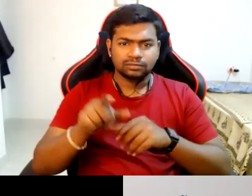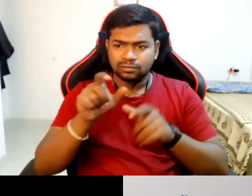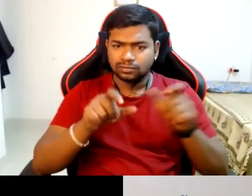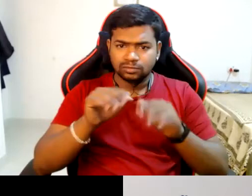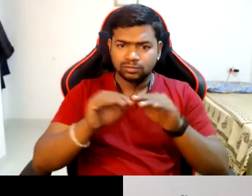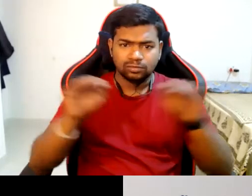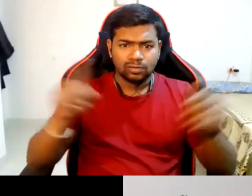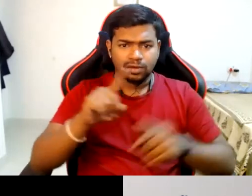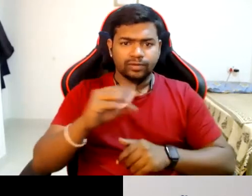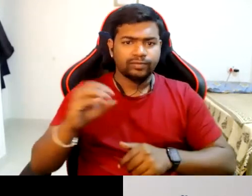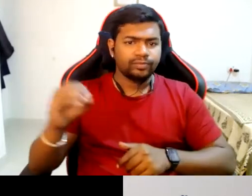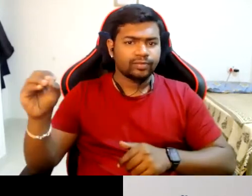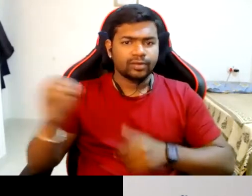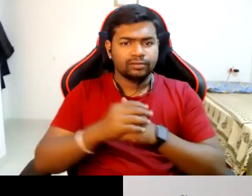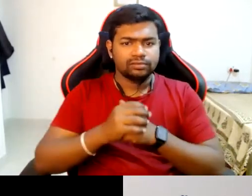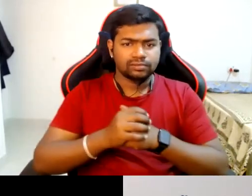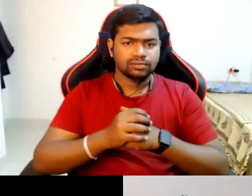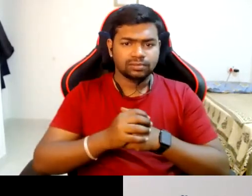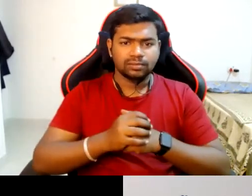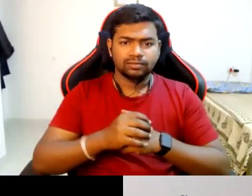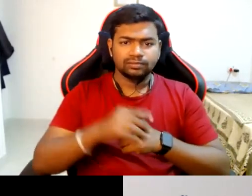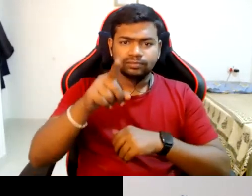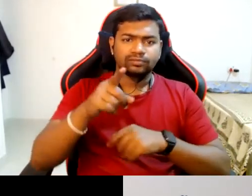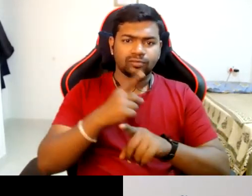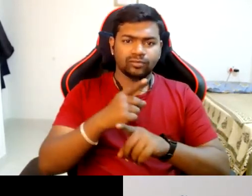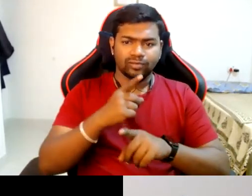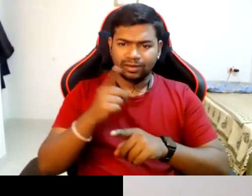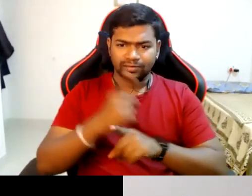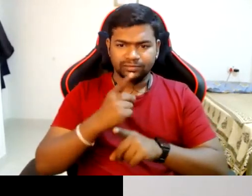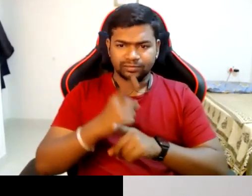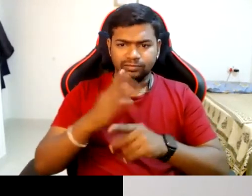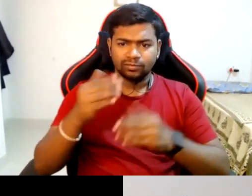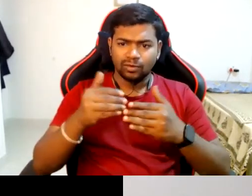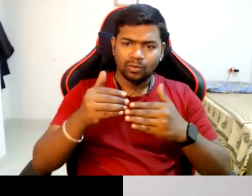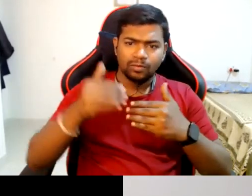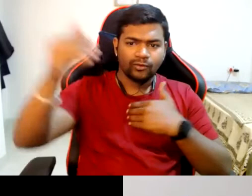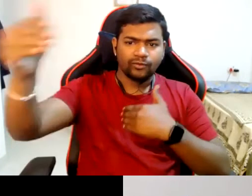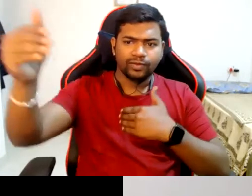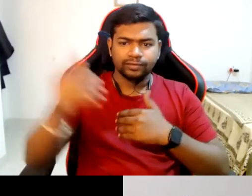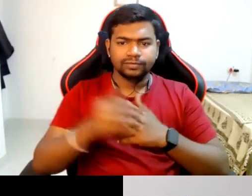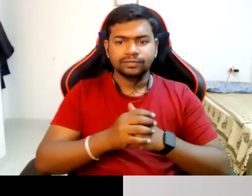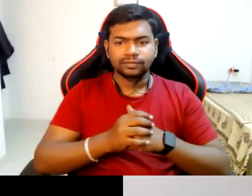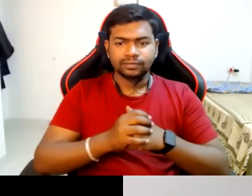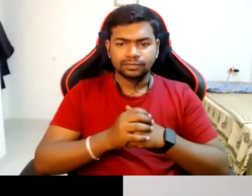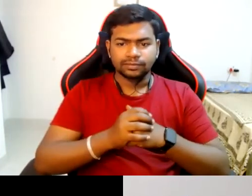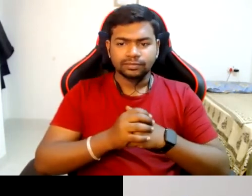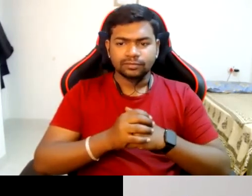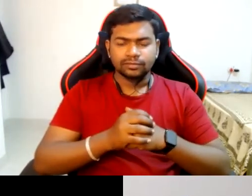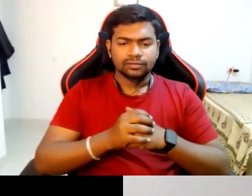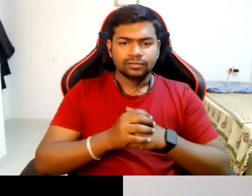professor used to be a little farther from the first bench, and it worked very, very hard to lipread in college.